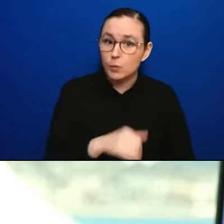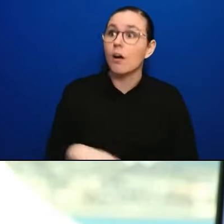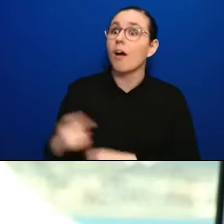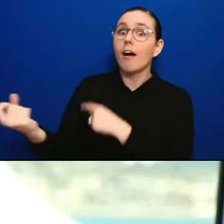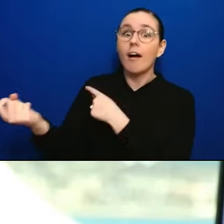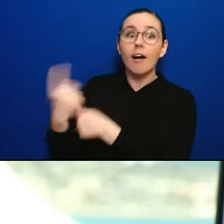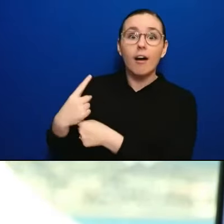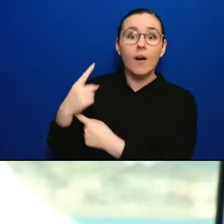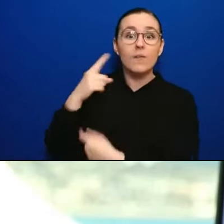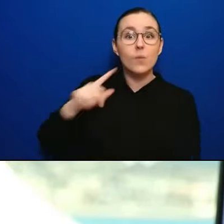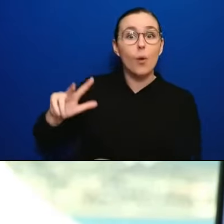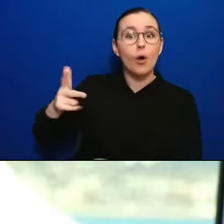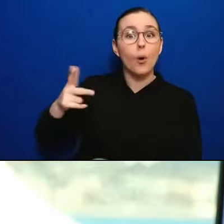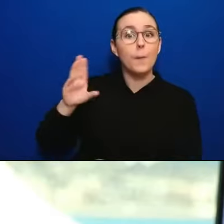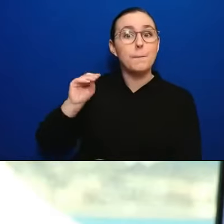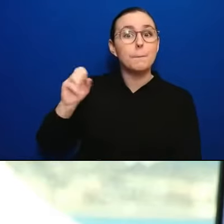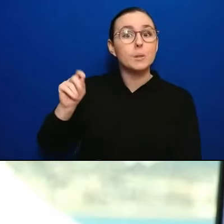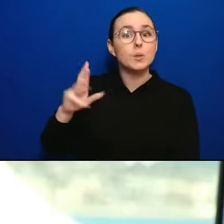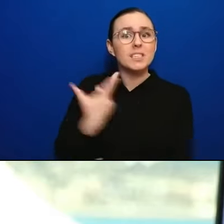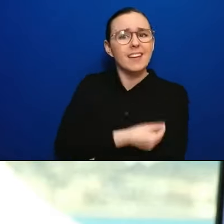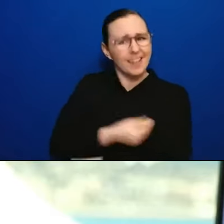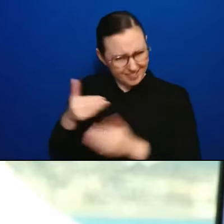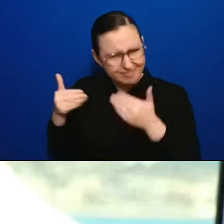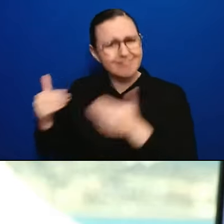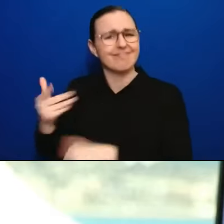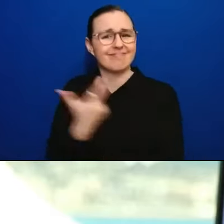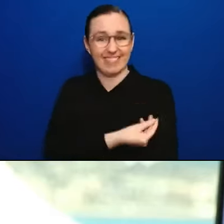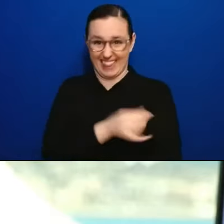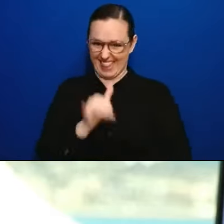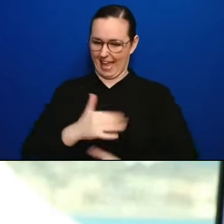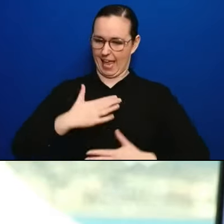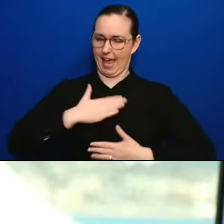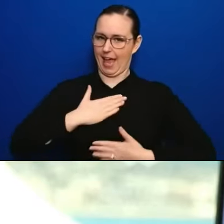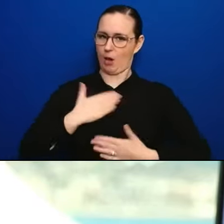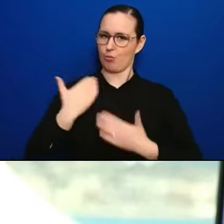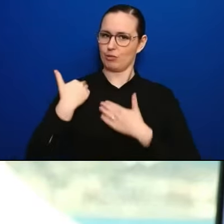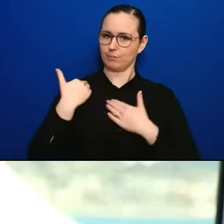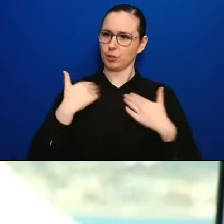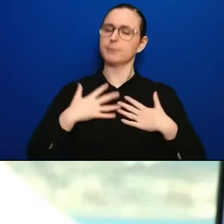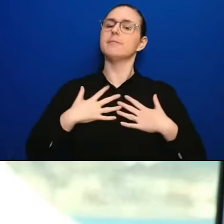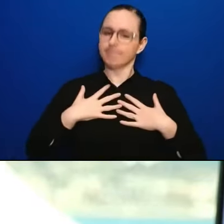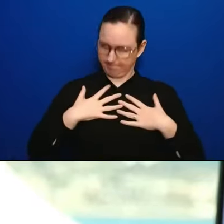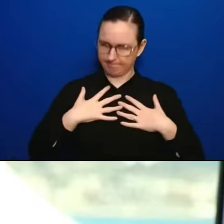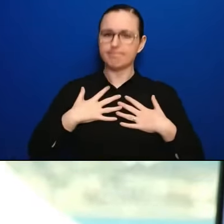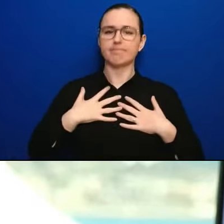with their vaccinations. And getting our third shots and boosters when it's our turn.